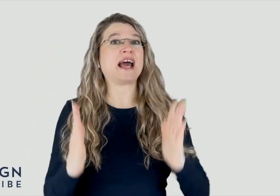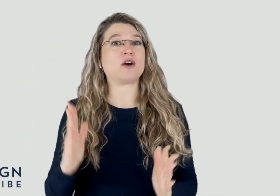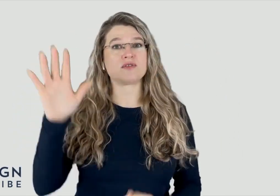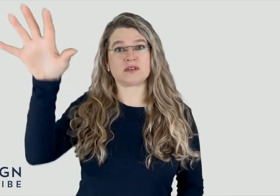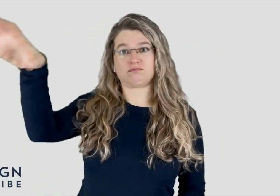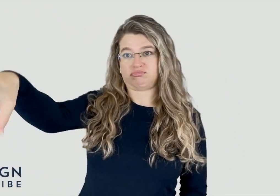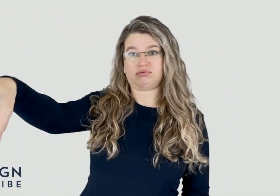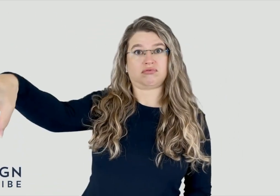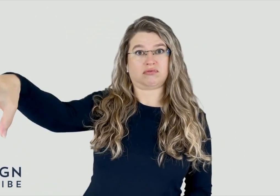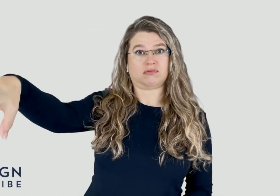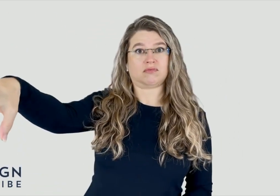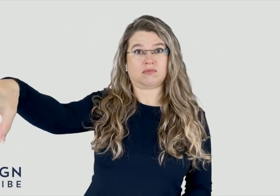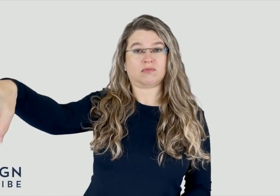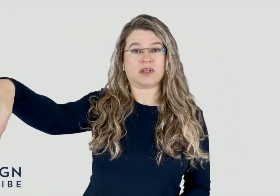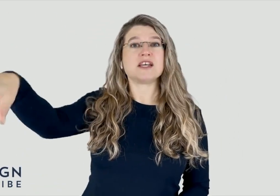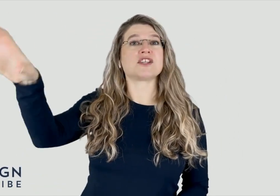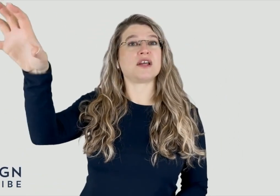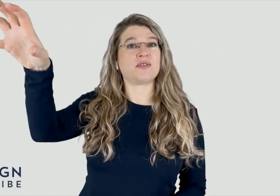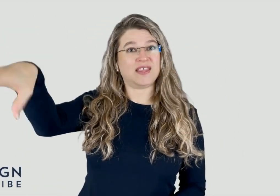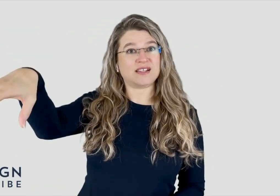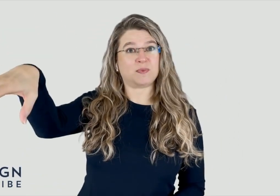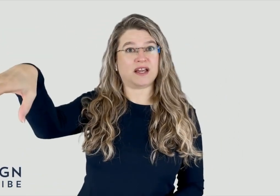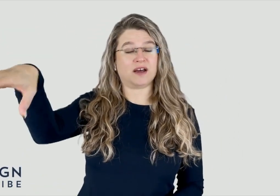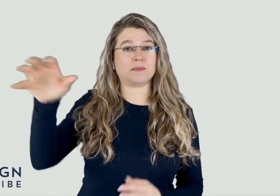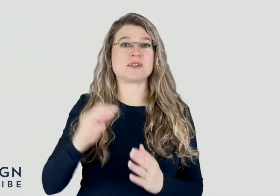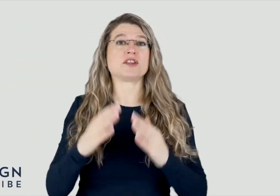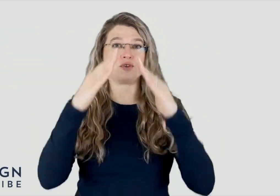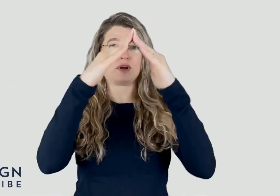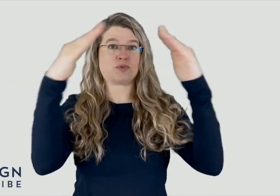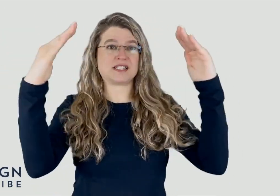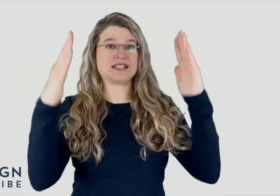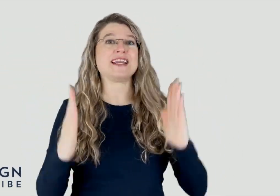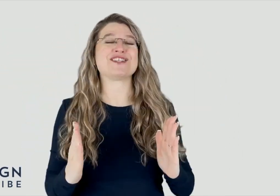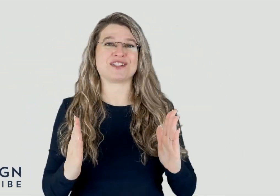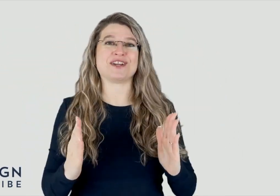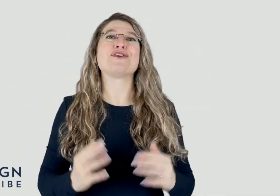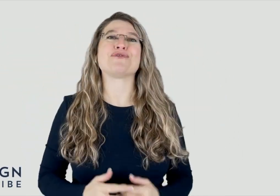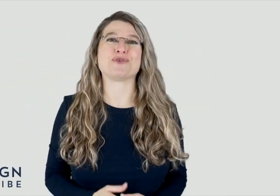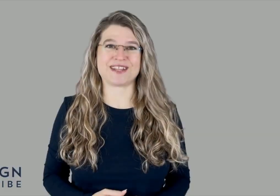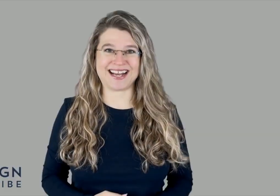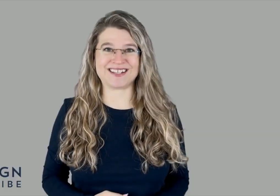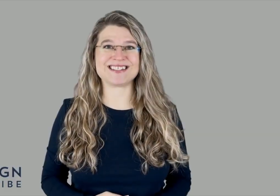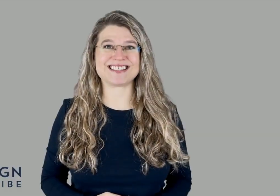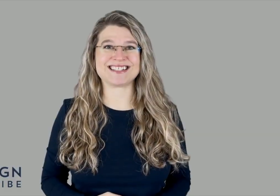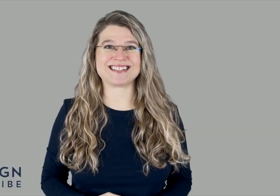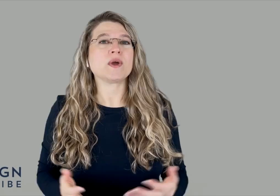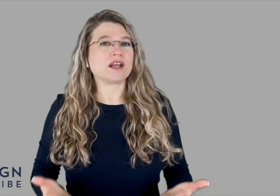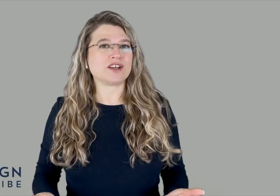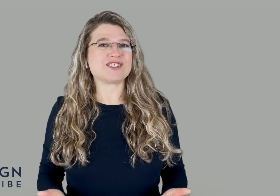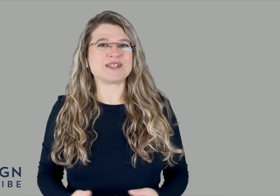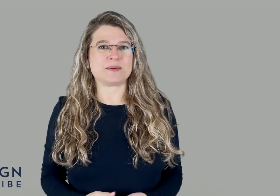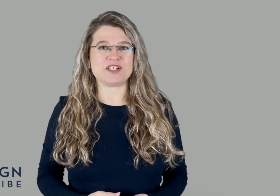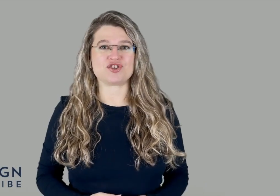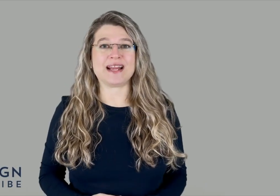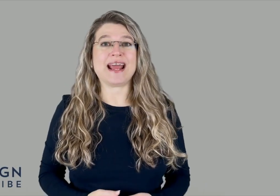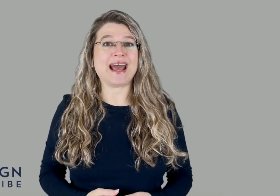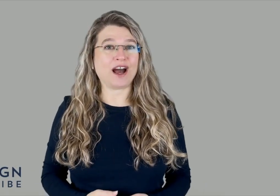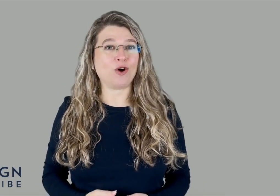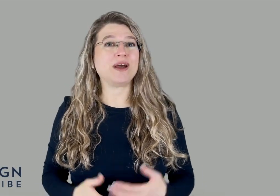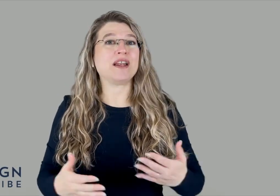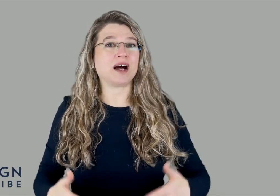house. So now this becomes the representation for the house. We can also demonstrate how an